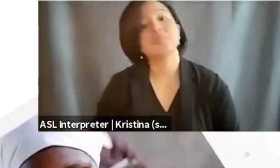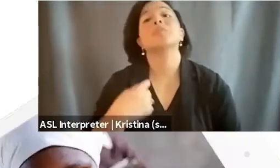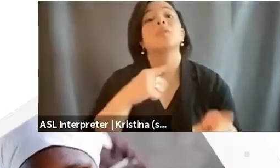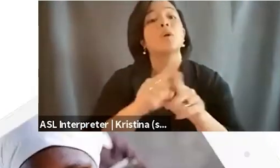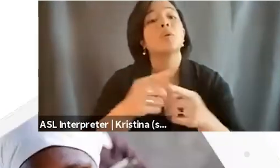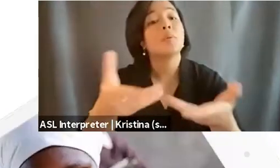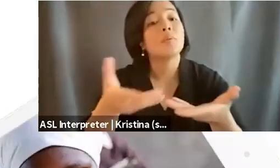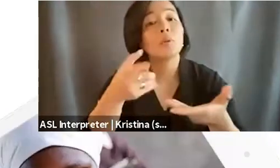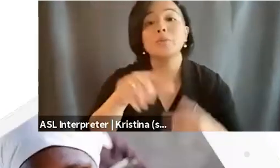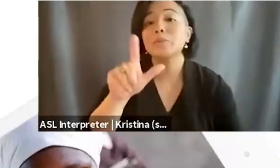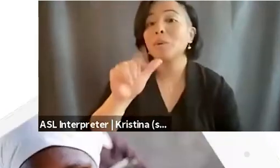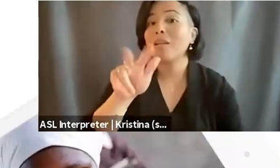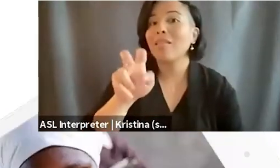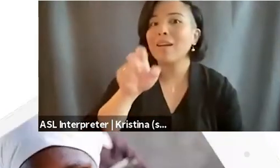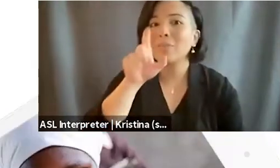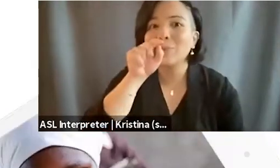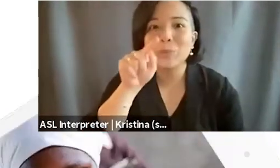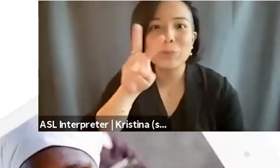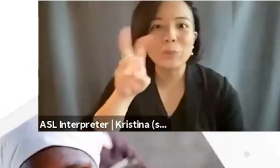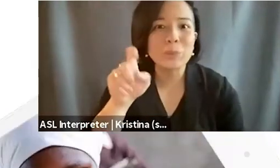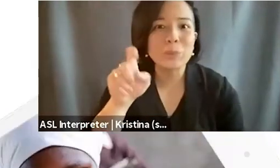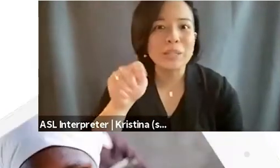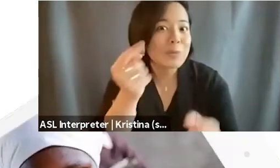We also invite you to live tweet today, if you're able to, using the following hashtags: #girlseducation, #genderequality,